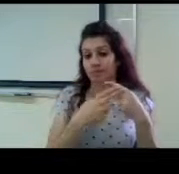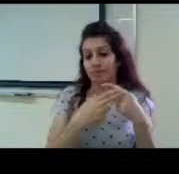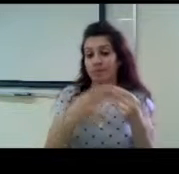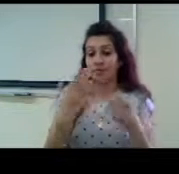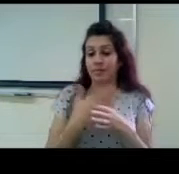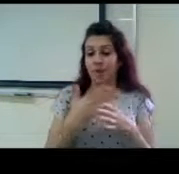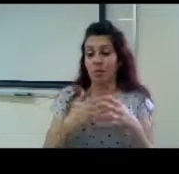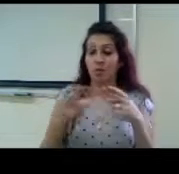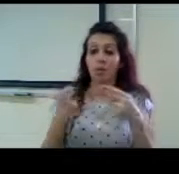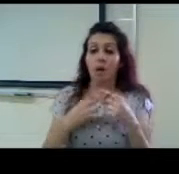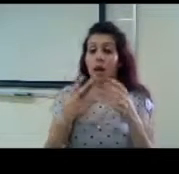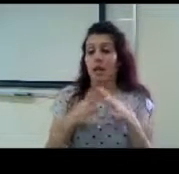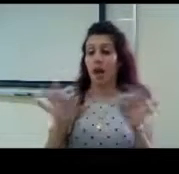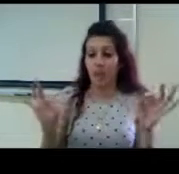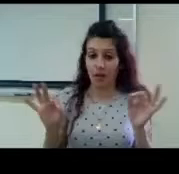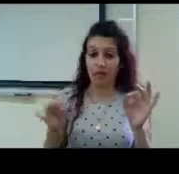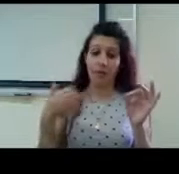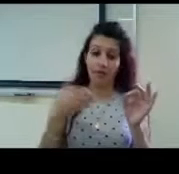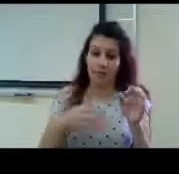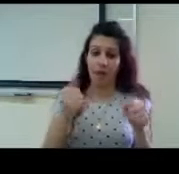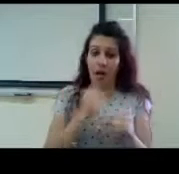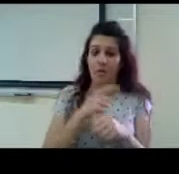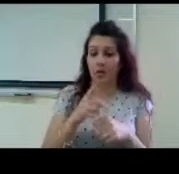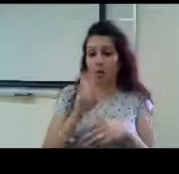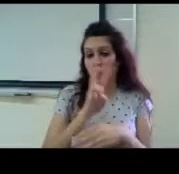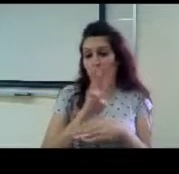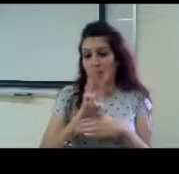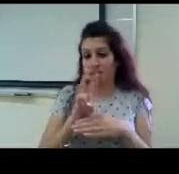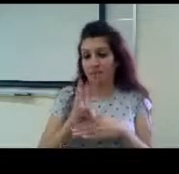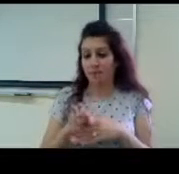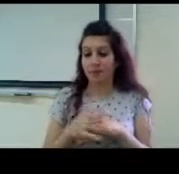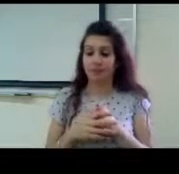learners whether Jordanians or refugees so again Calibri platform came as an